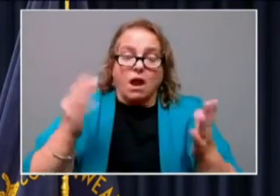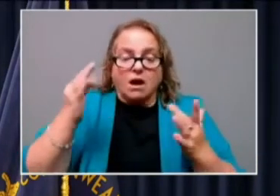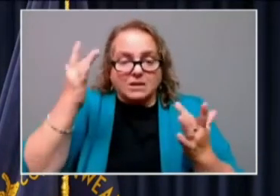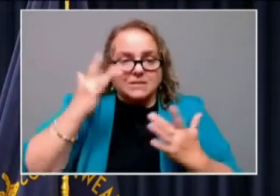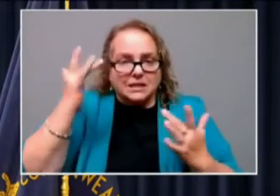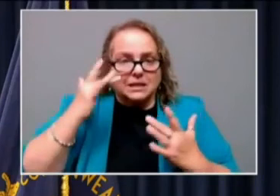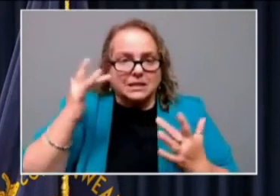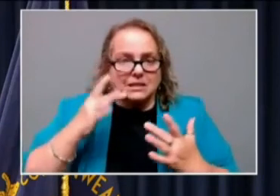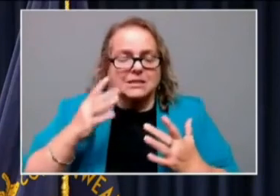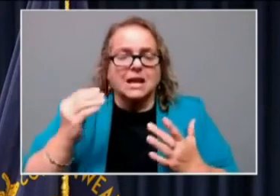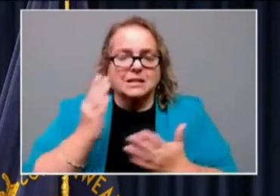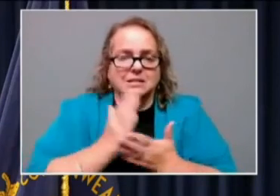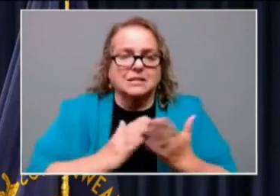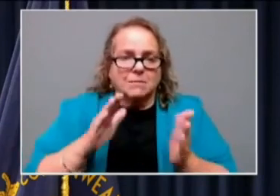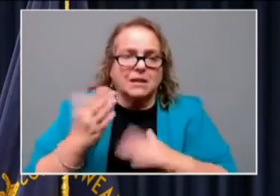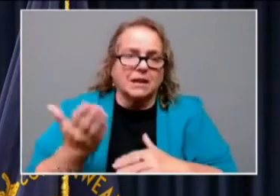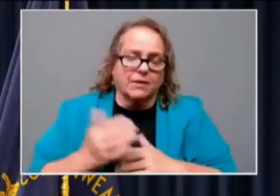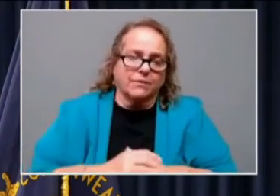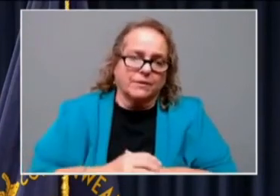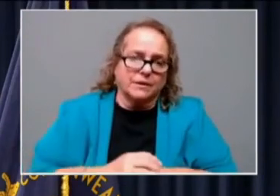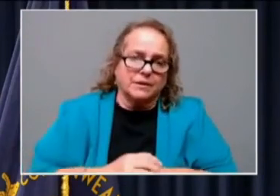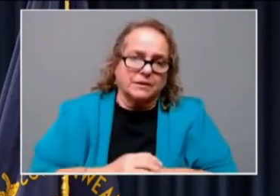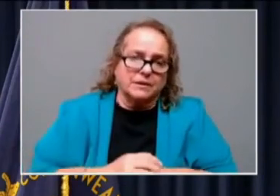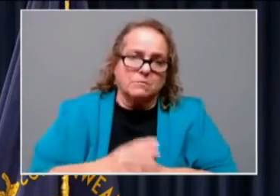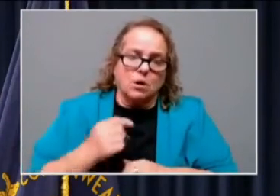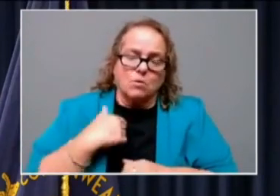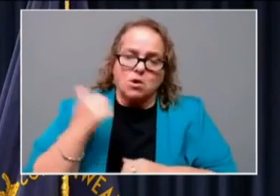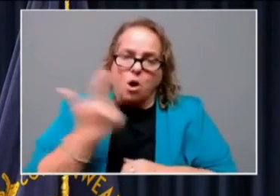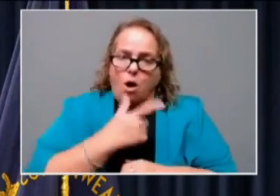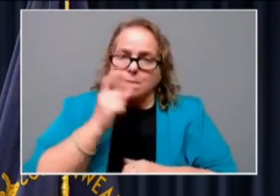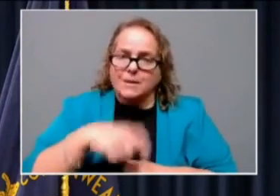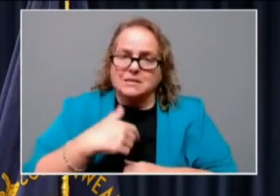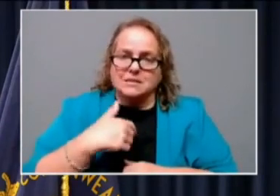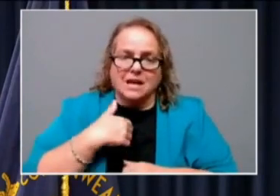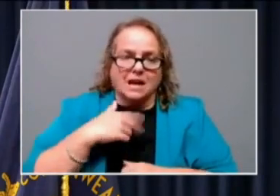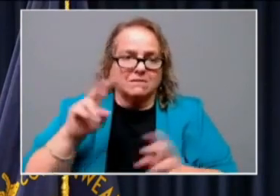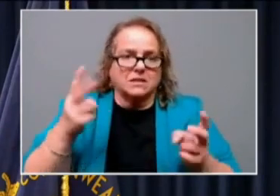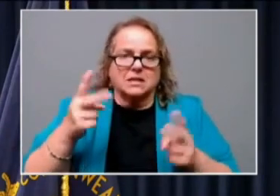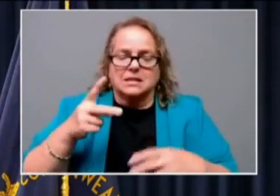death. Um, but we all have to have a second wind. We all have to be the best